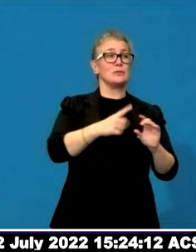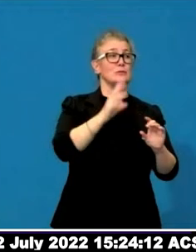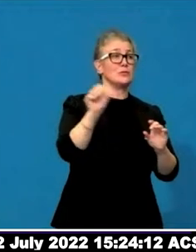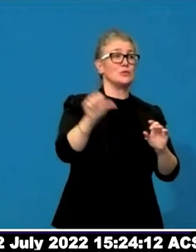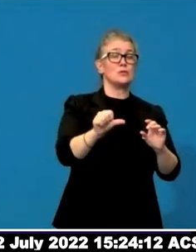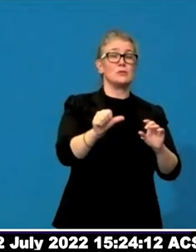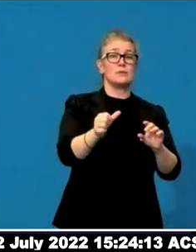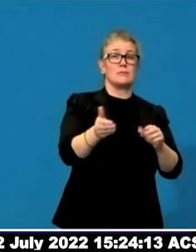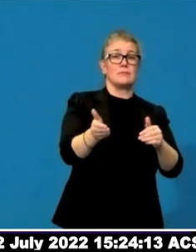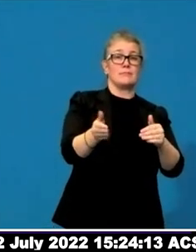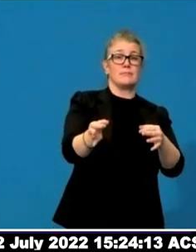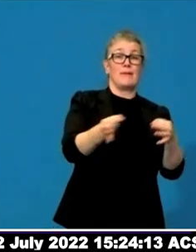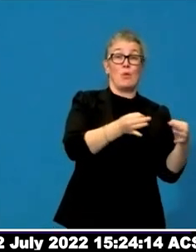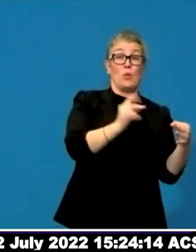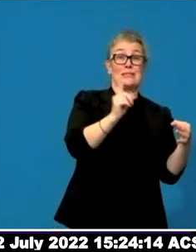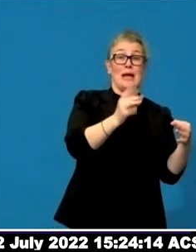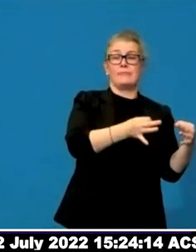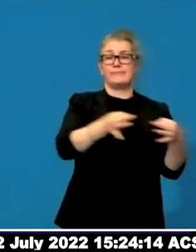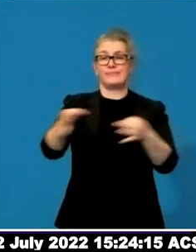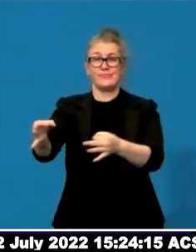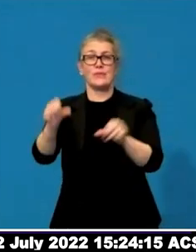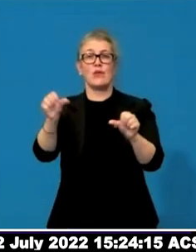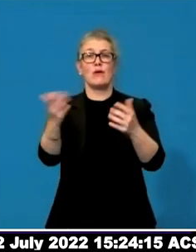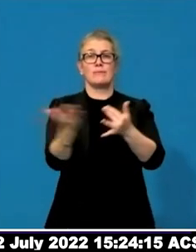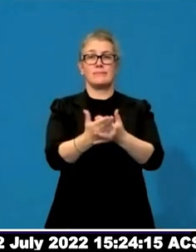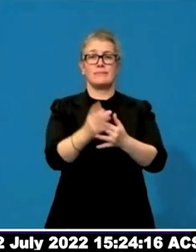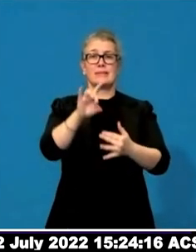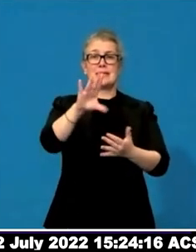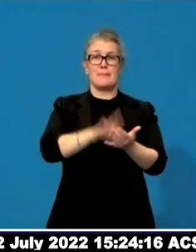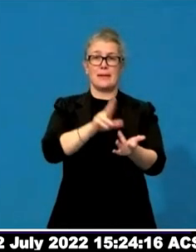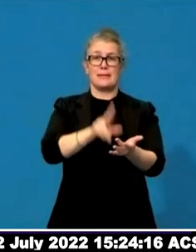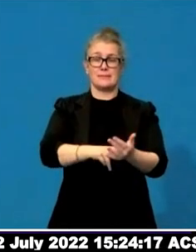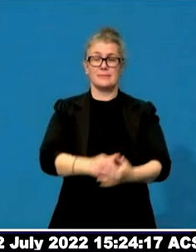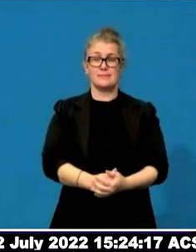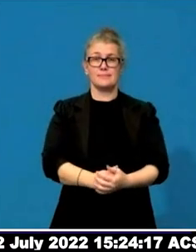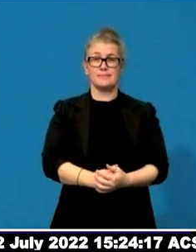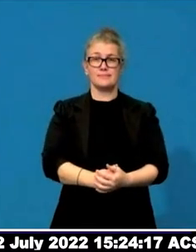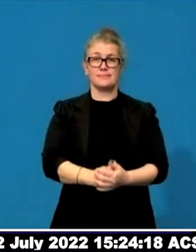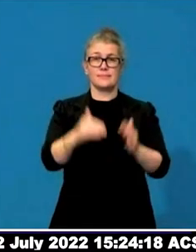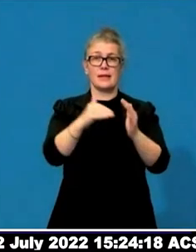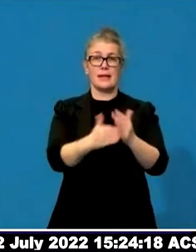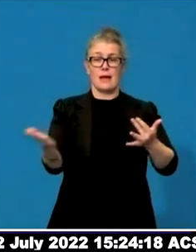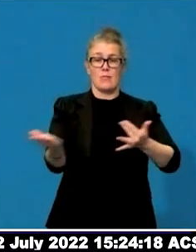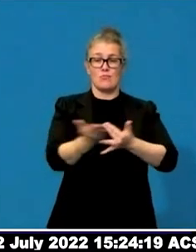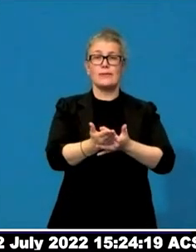All right. We will adjourn for 10 minutes. Thank you again. The Royal Commission is now adjourned.